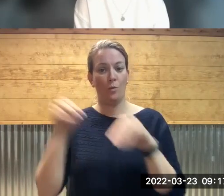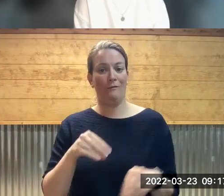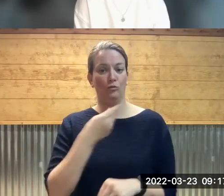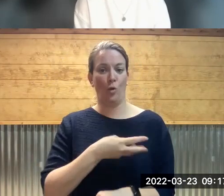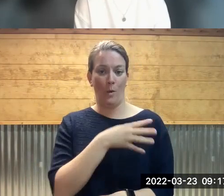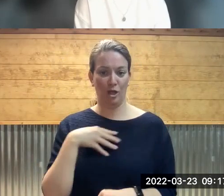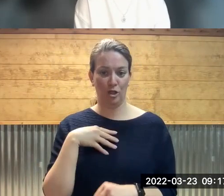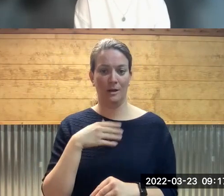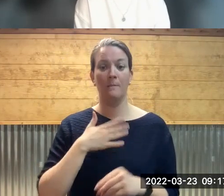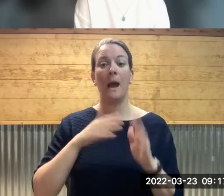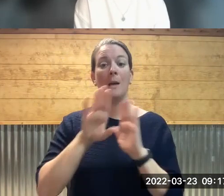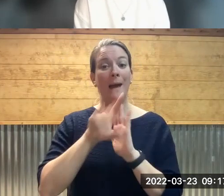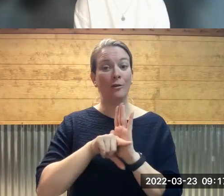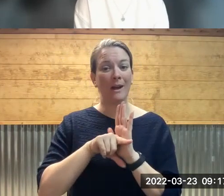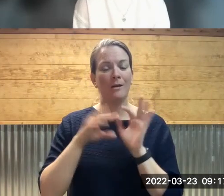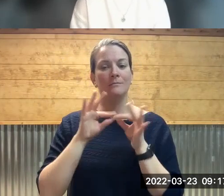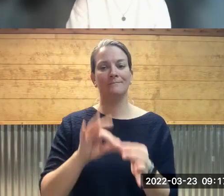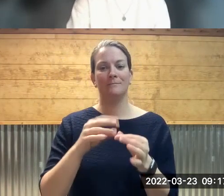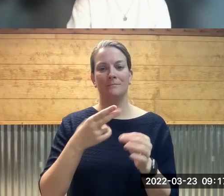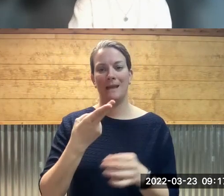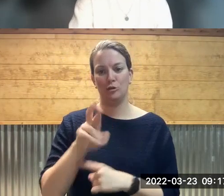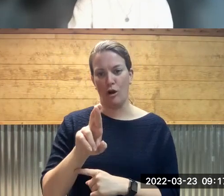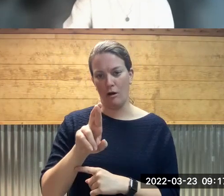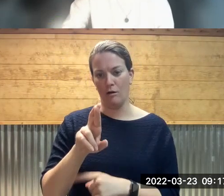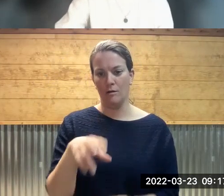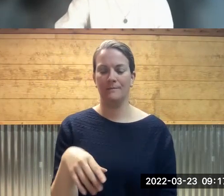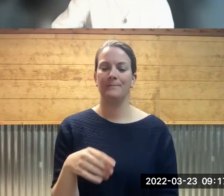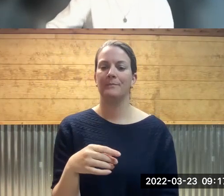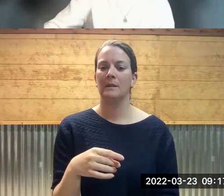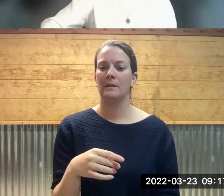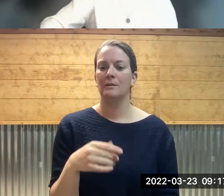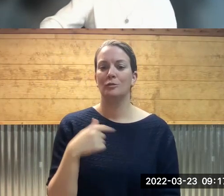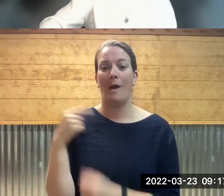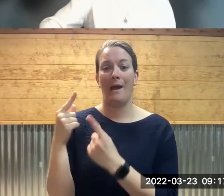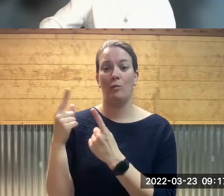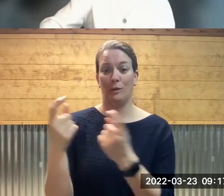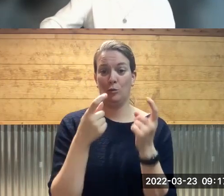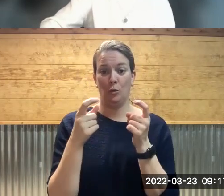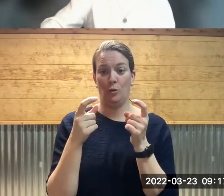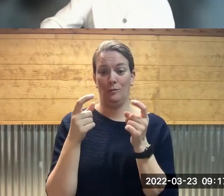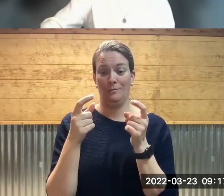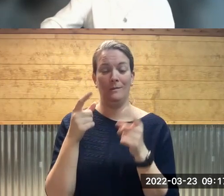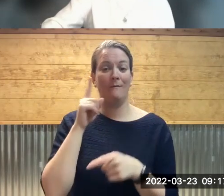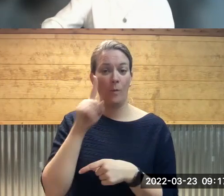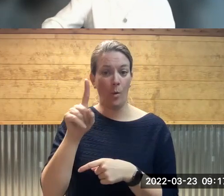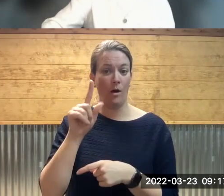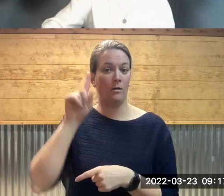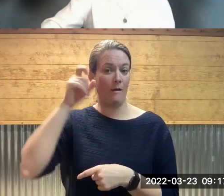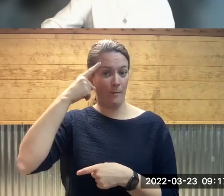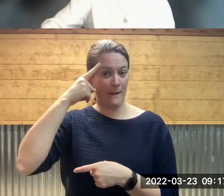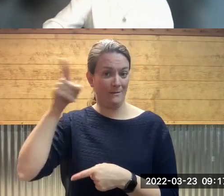So I was a recruiter for lawyers in the Government of Canada, and I had a complete career shift when I got here.